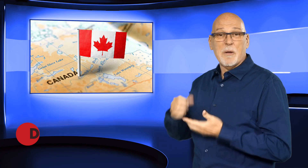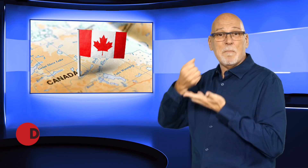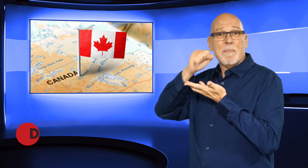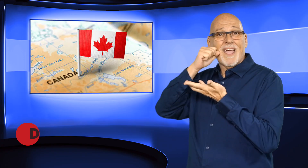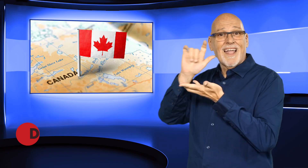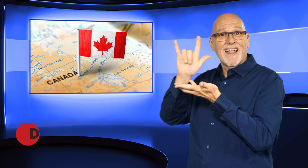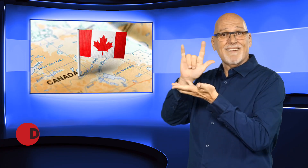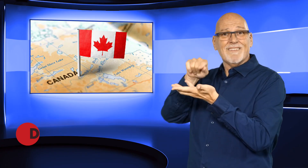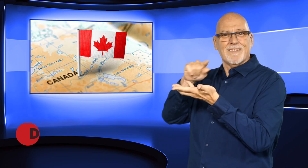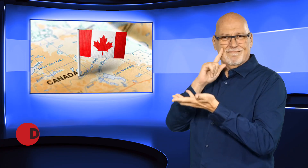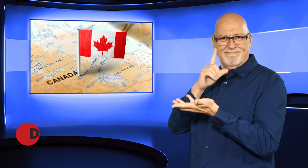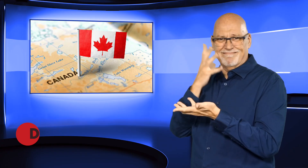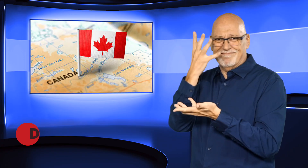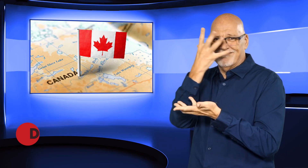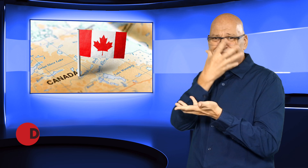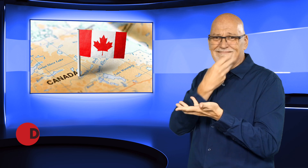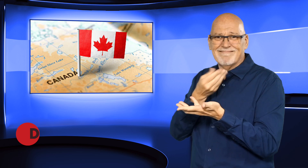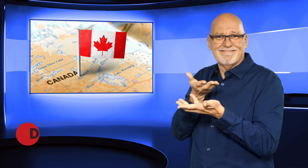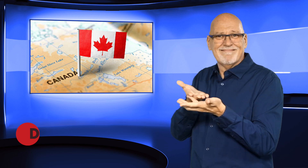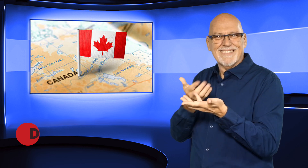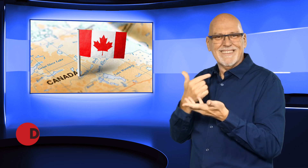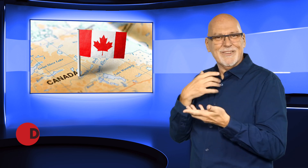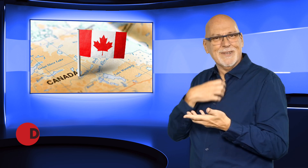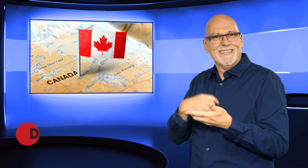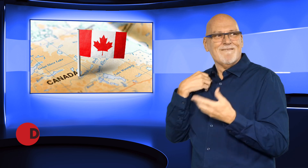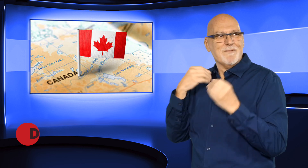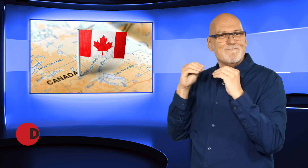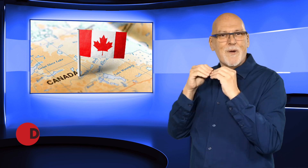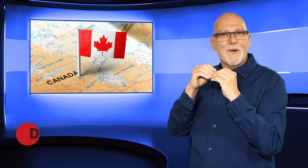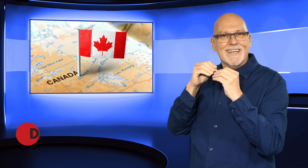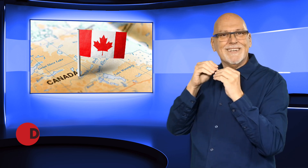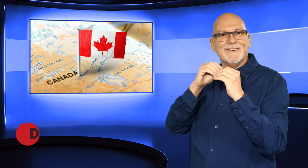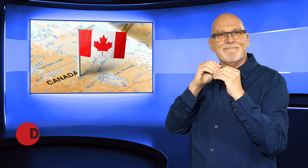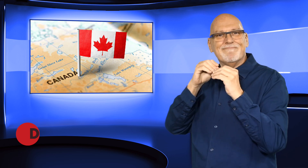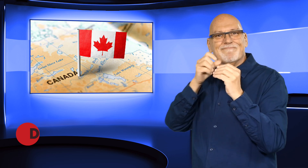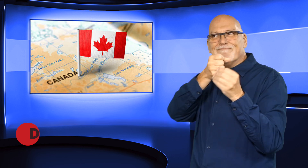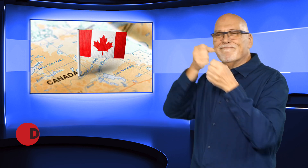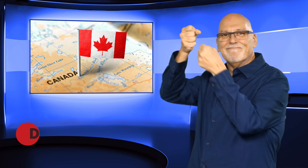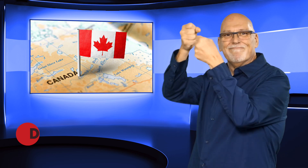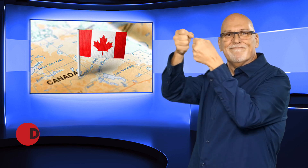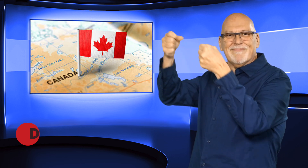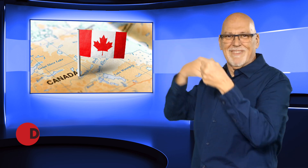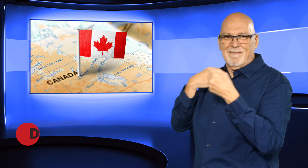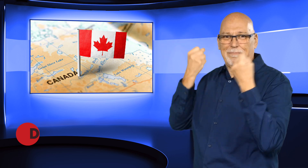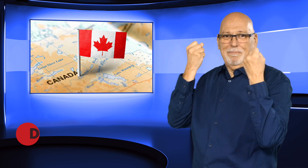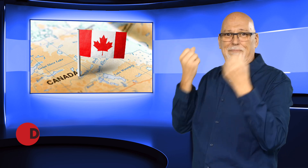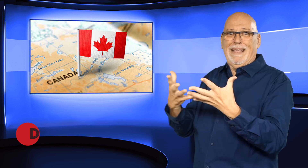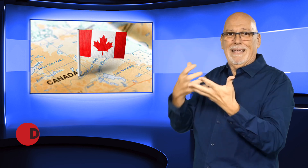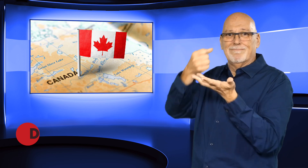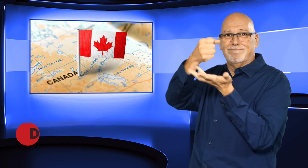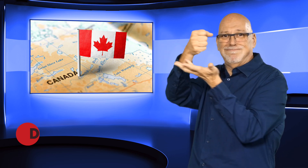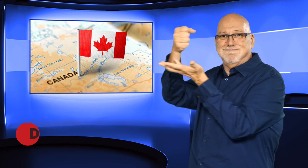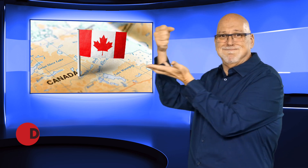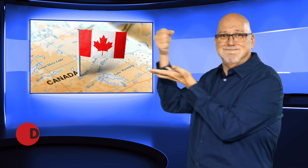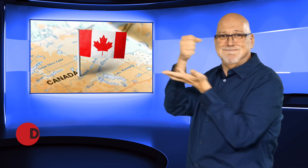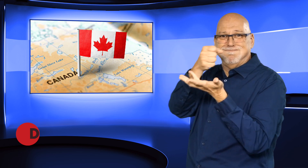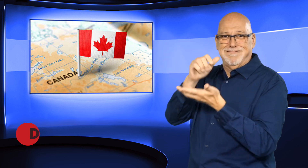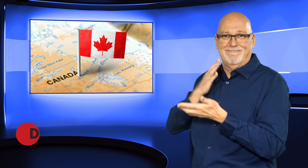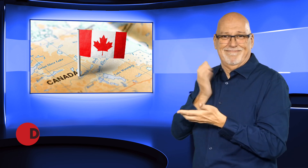[ANSELMO]: The ILY mug looks lovely but I have no room for another mug